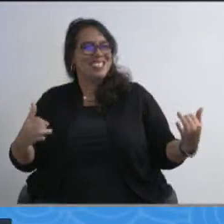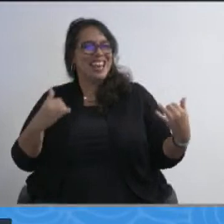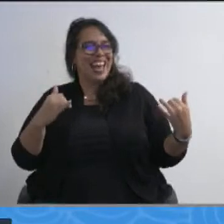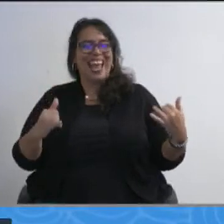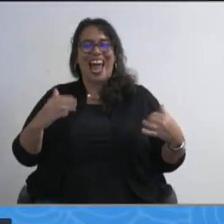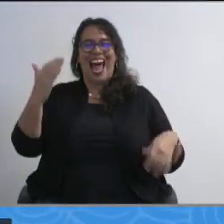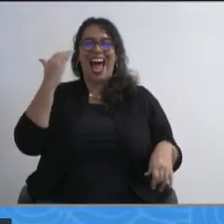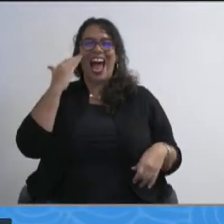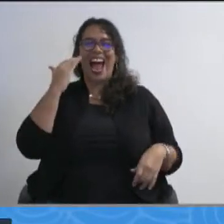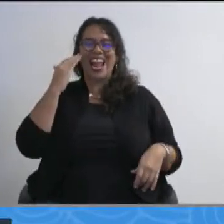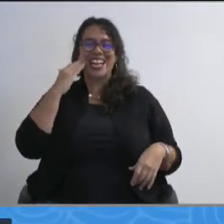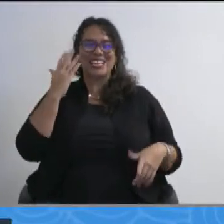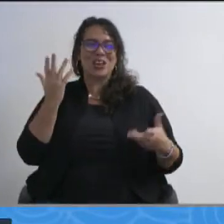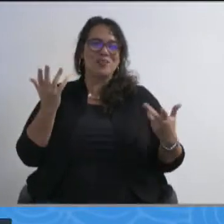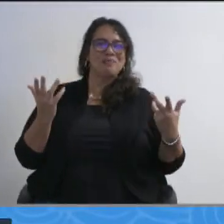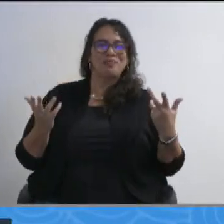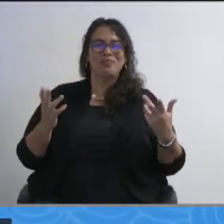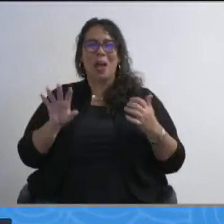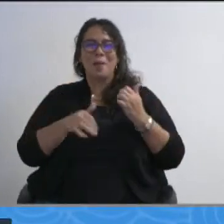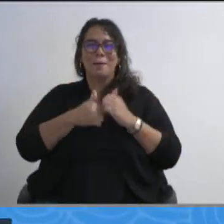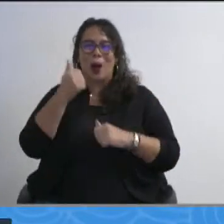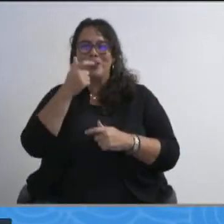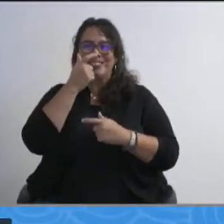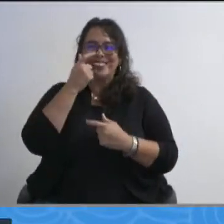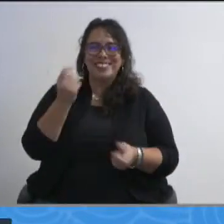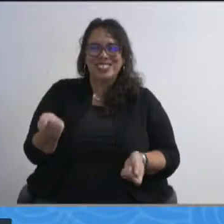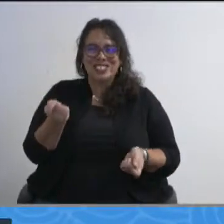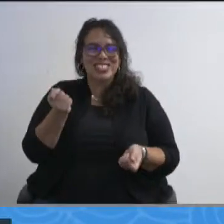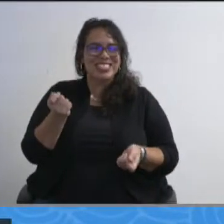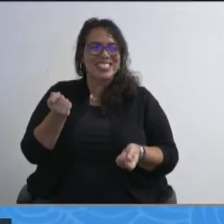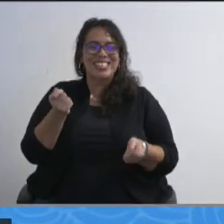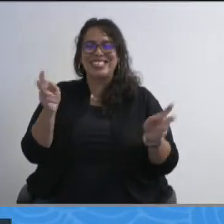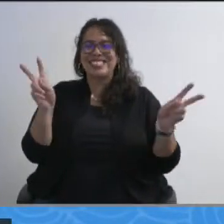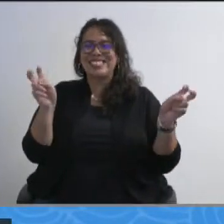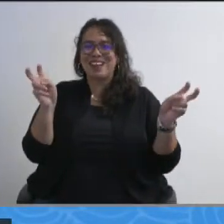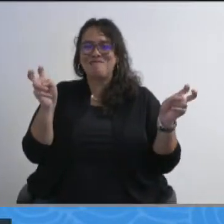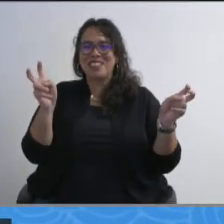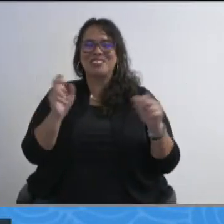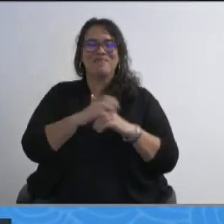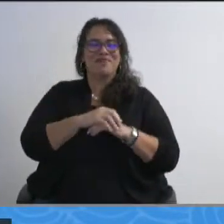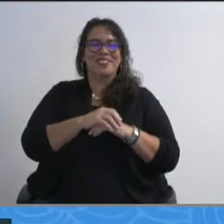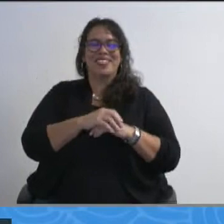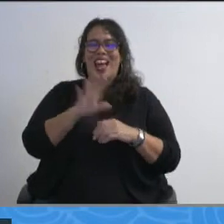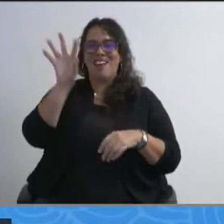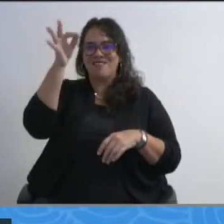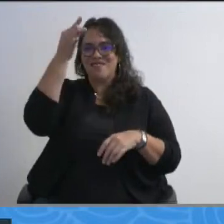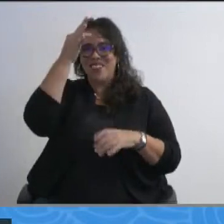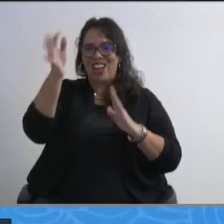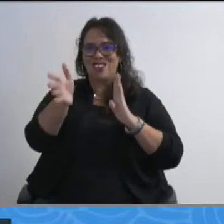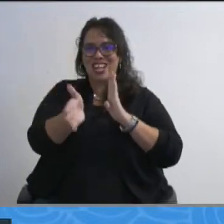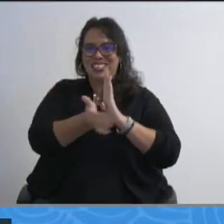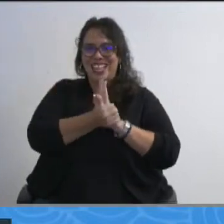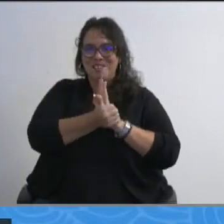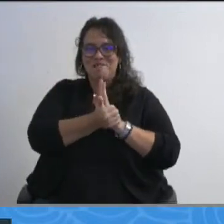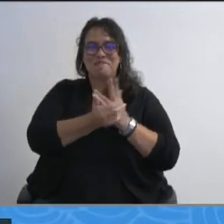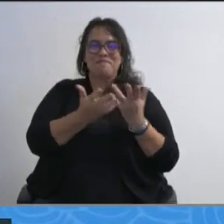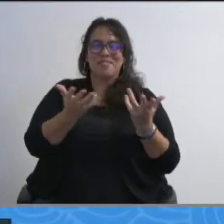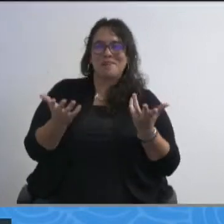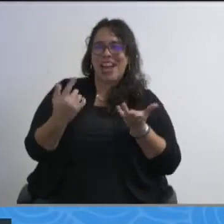I know that this is the most interesting topic, which is the federal addendum. And I'm gonna kind of talk it through